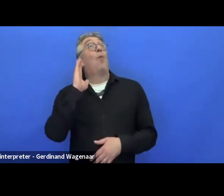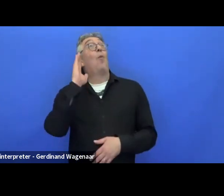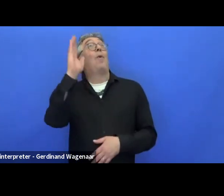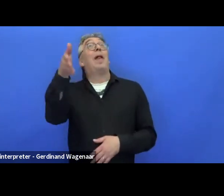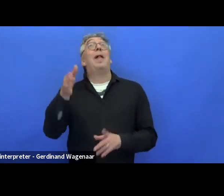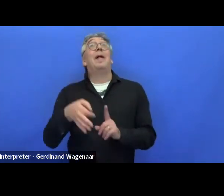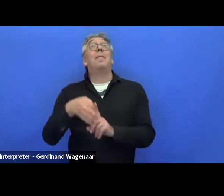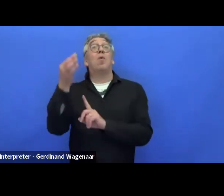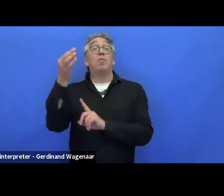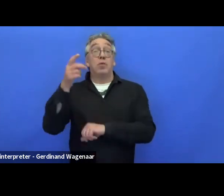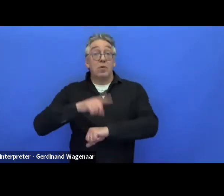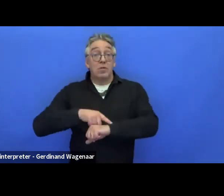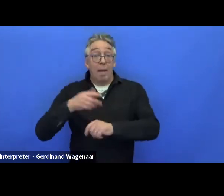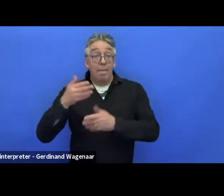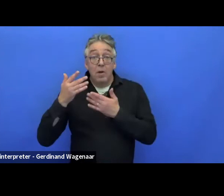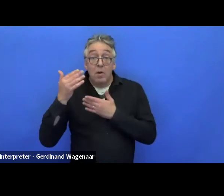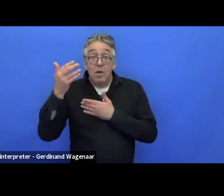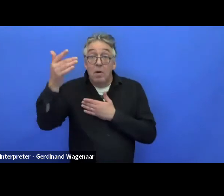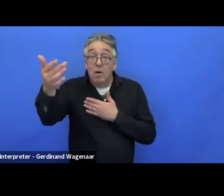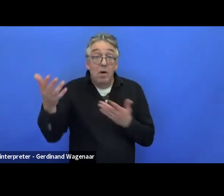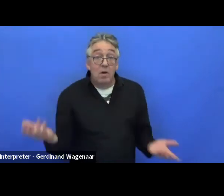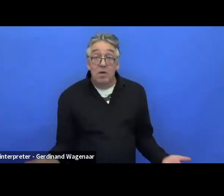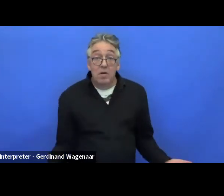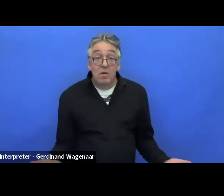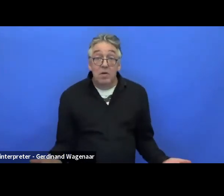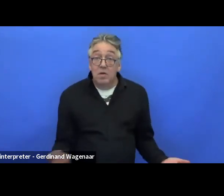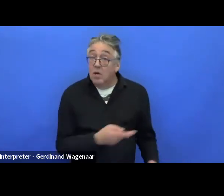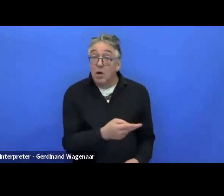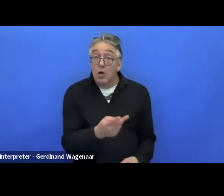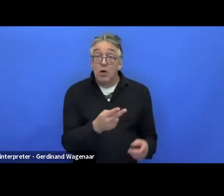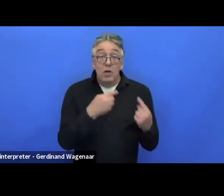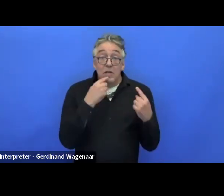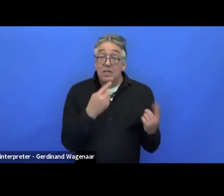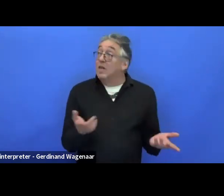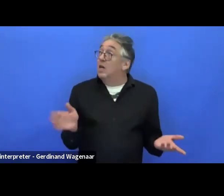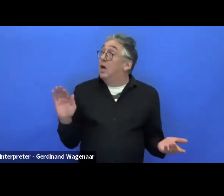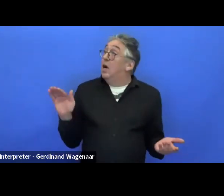and in concrete the application's form the fields that need to be filled in